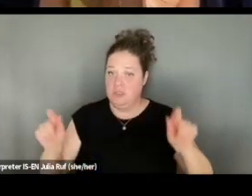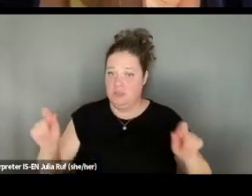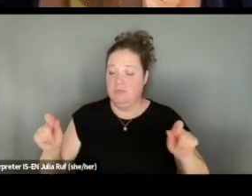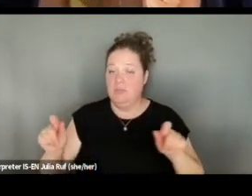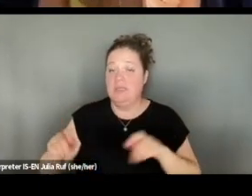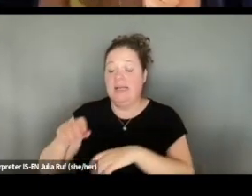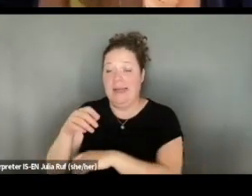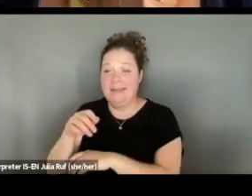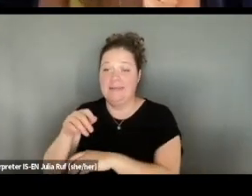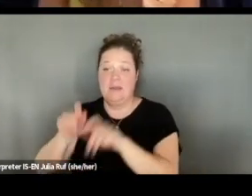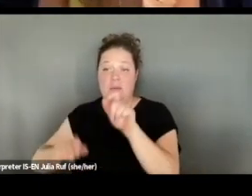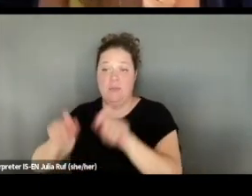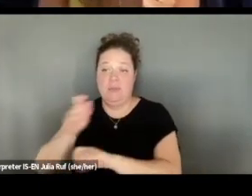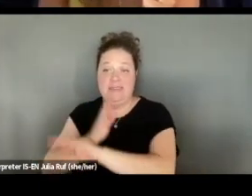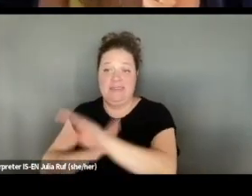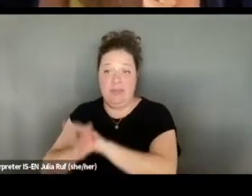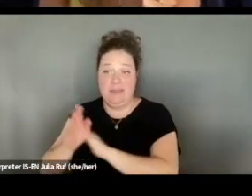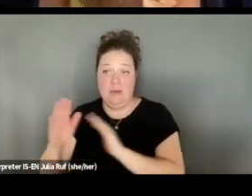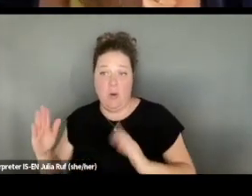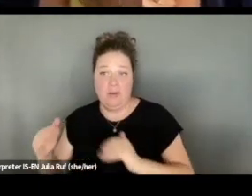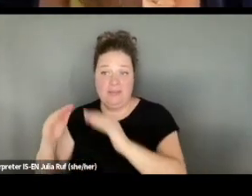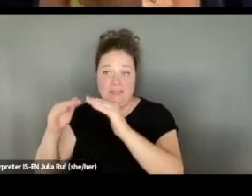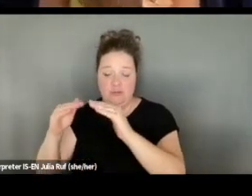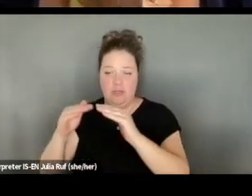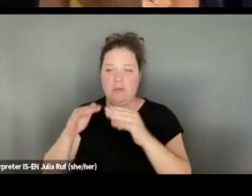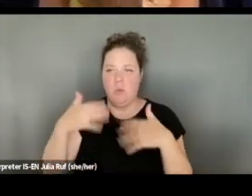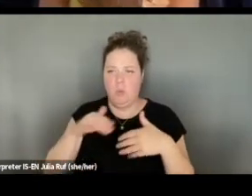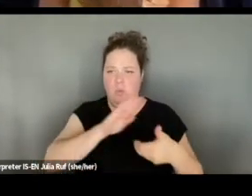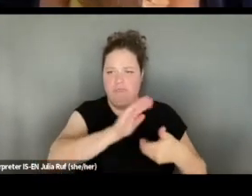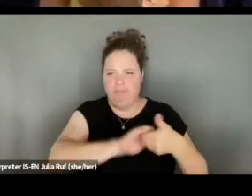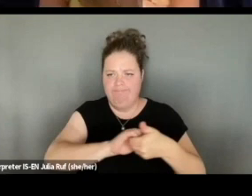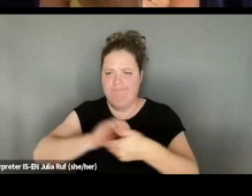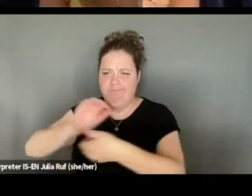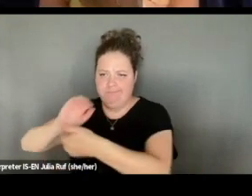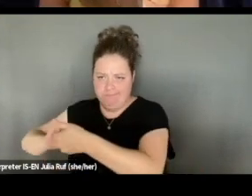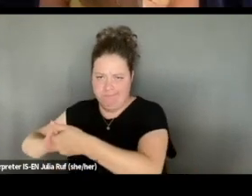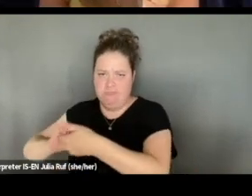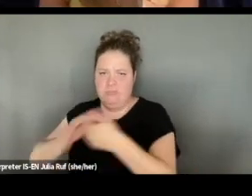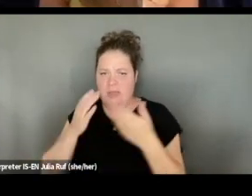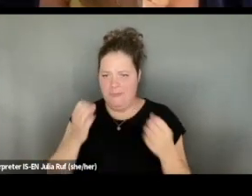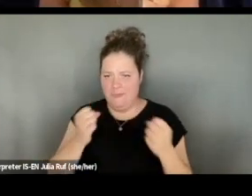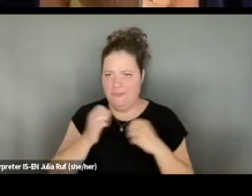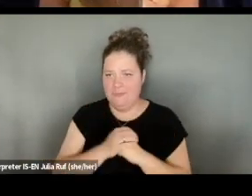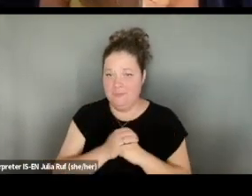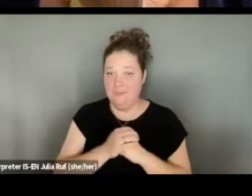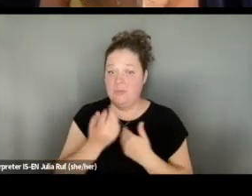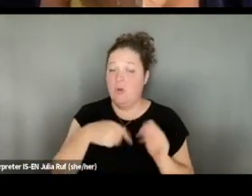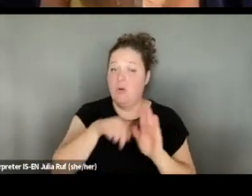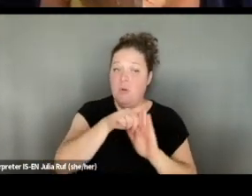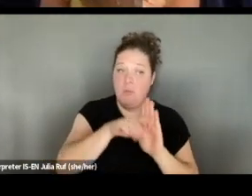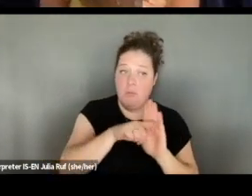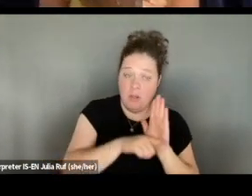research and innovation department, and we also work with policy, regulations, standards, and we do studies on behalf of the